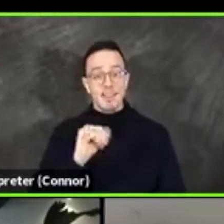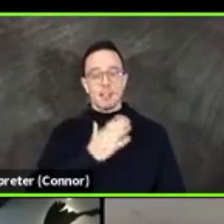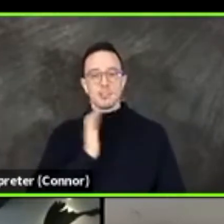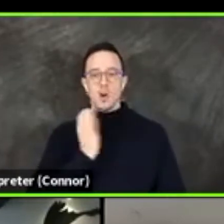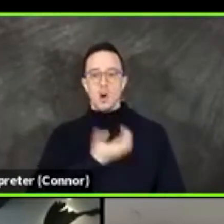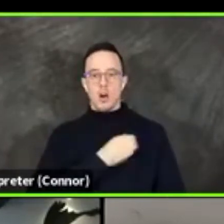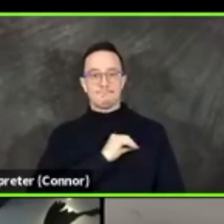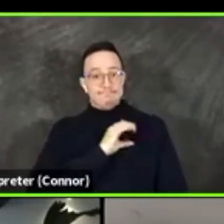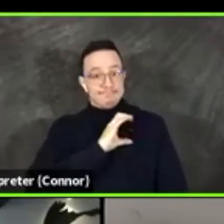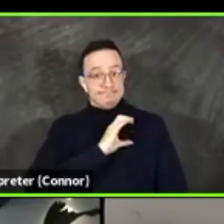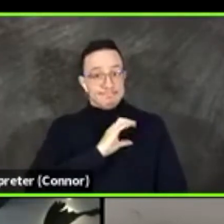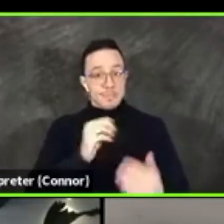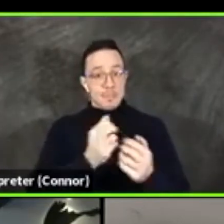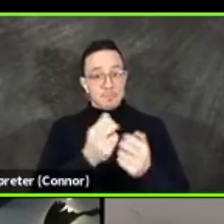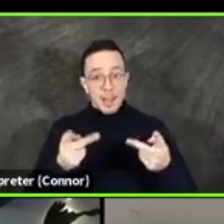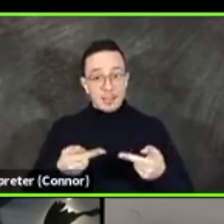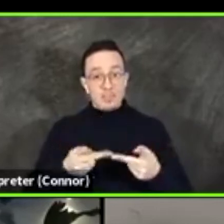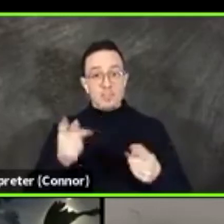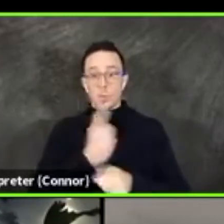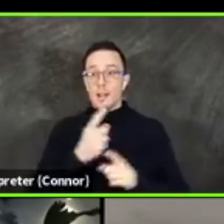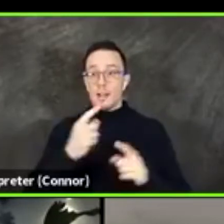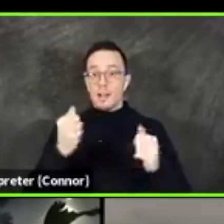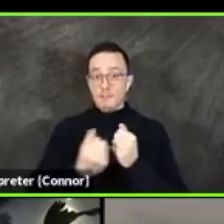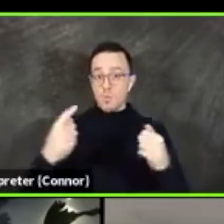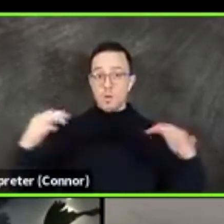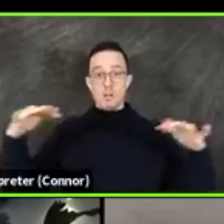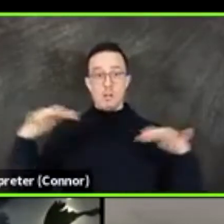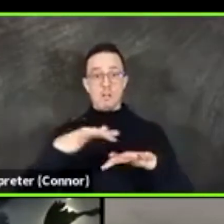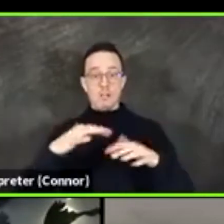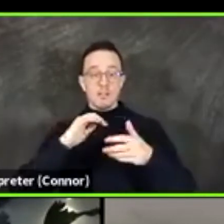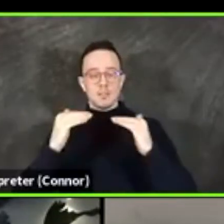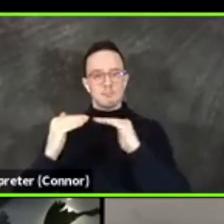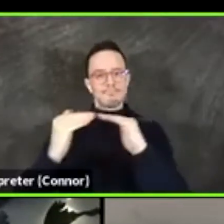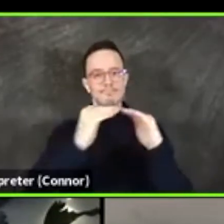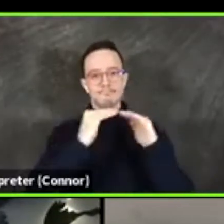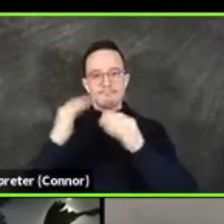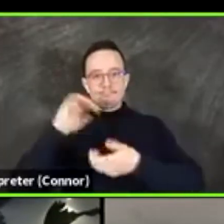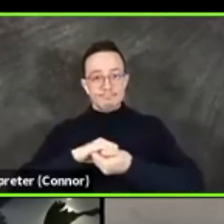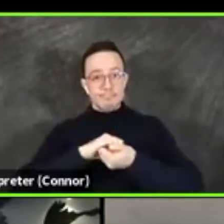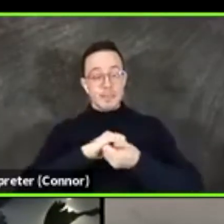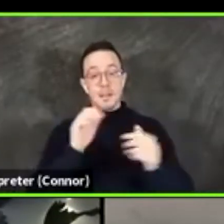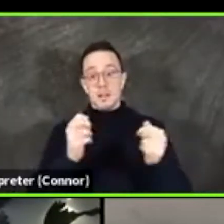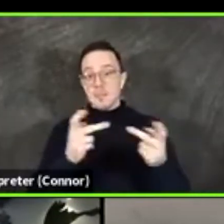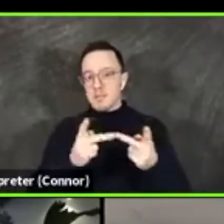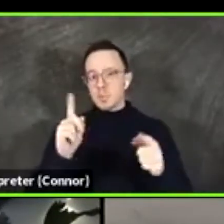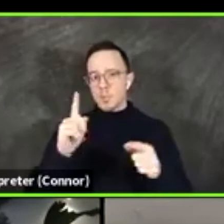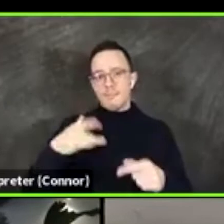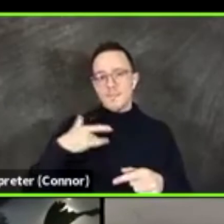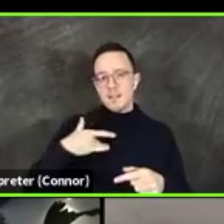COMING TOGETHER IN SOLIDARITY IN SPACES WHERE WE CAN THINK FEEL, AND DREAM AND VISION AND WORK